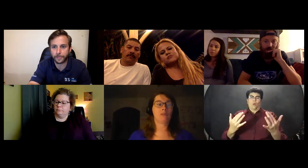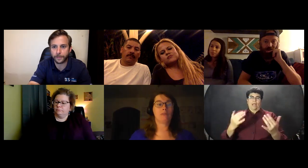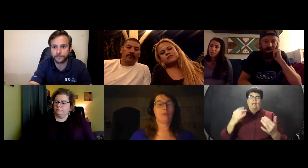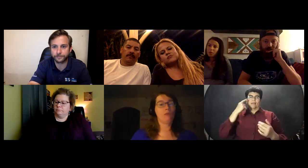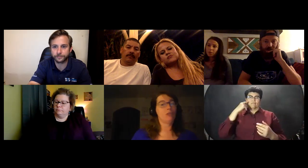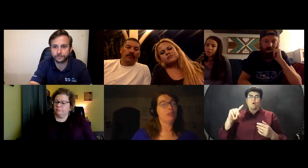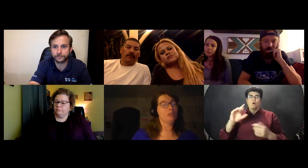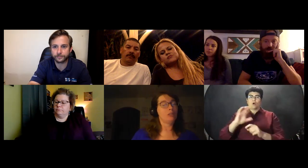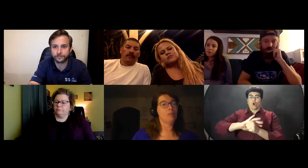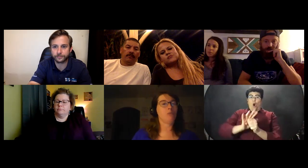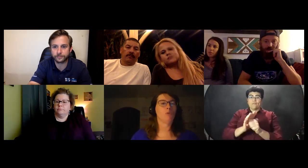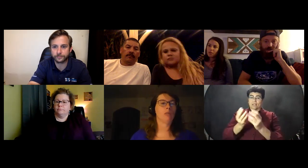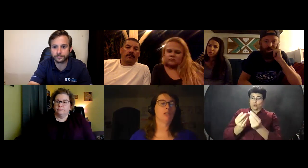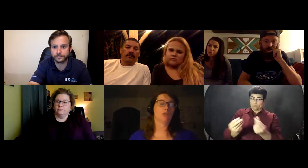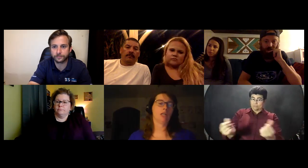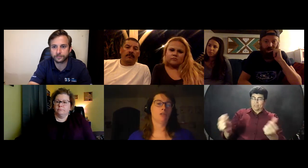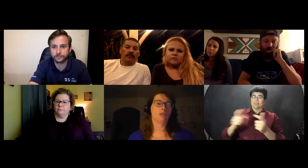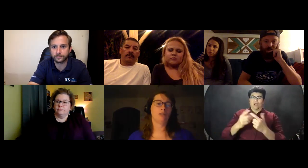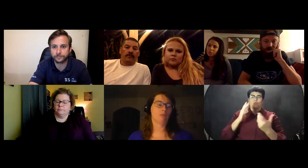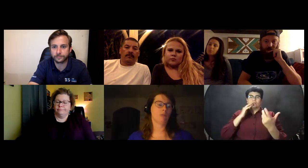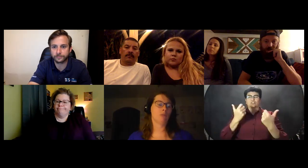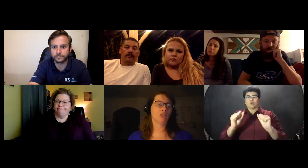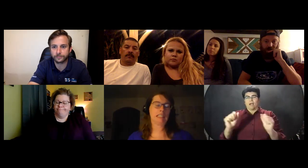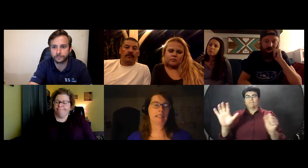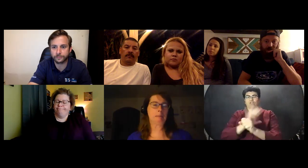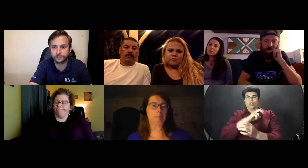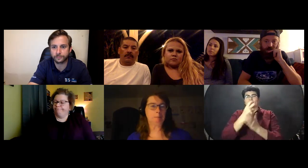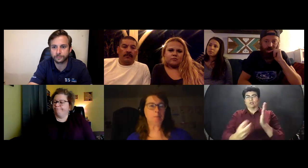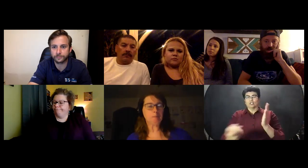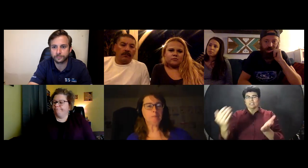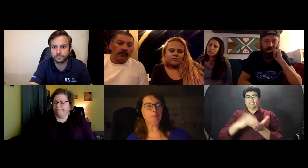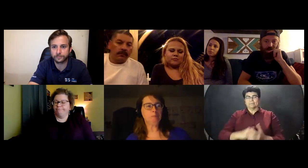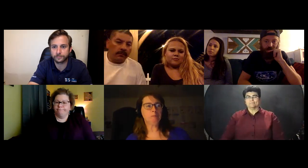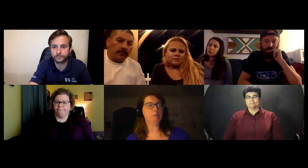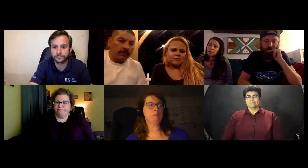covid to end before we can try to do the the full immersion again